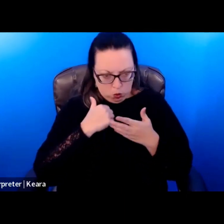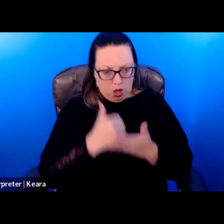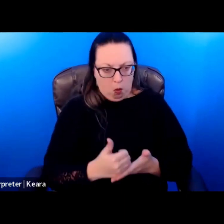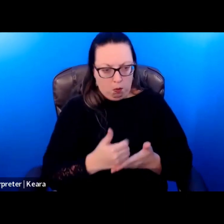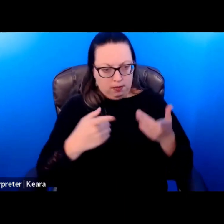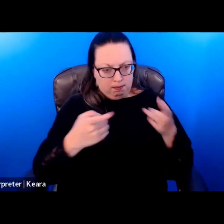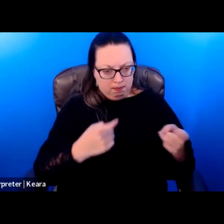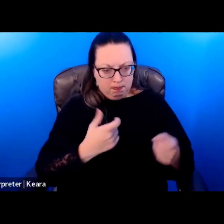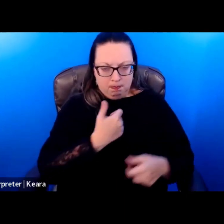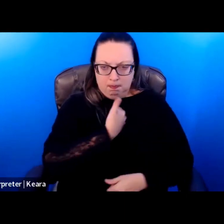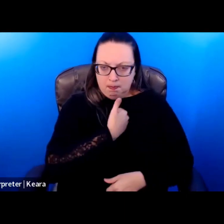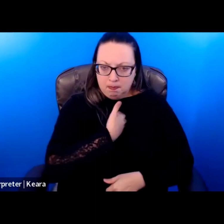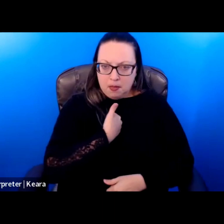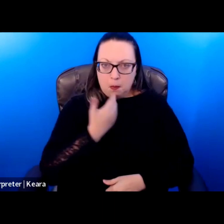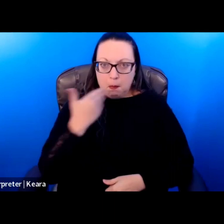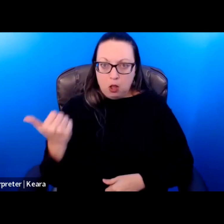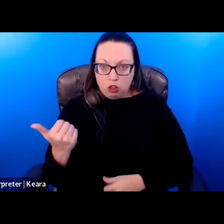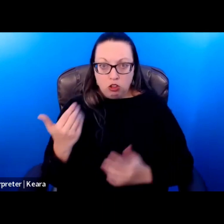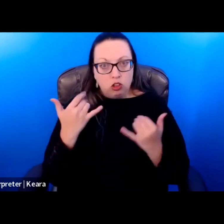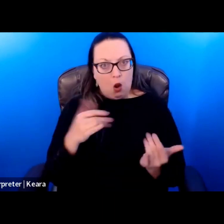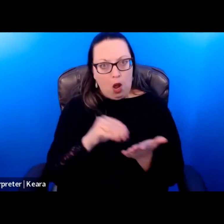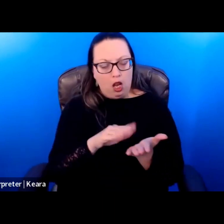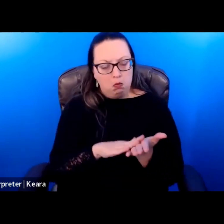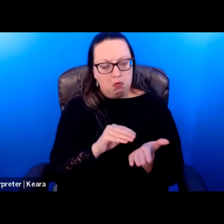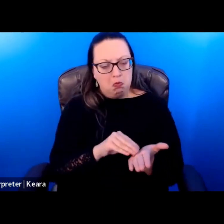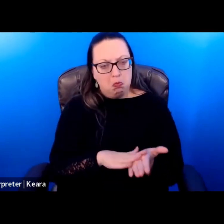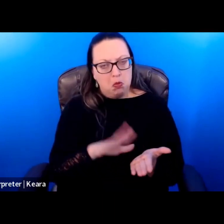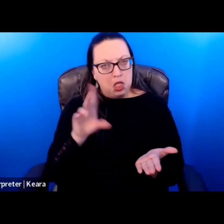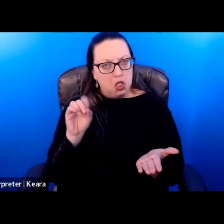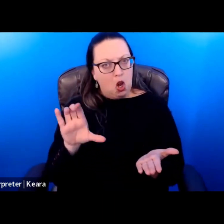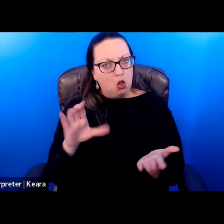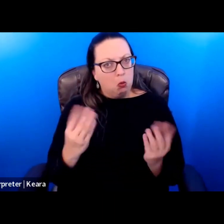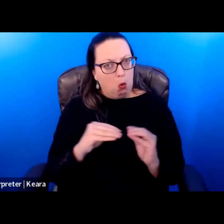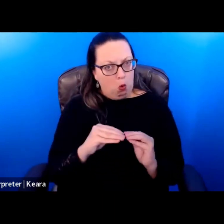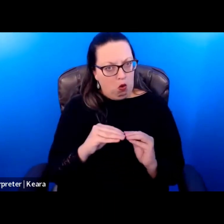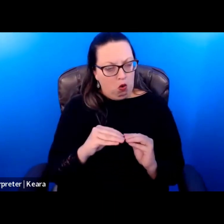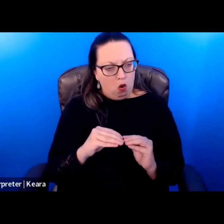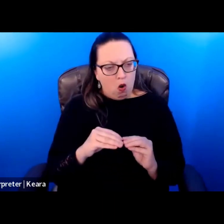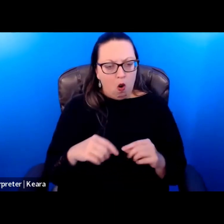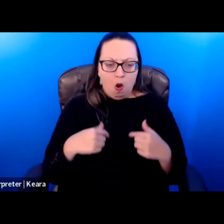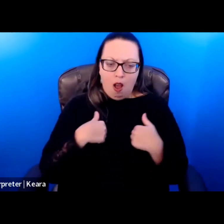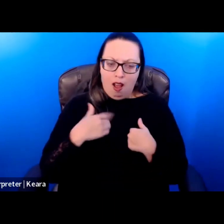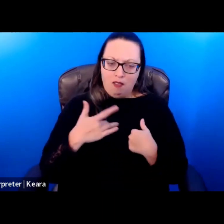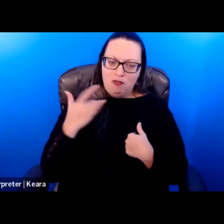find myself now documenting more, you know, because I thought I had a great memory where I can, you know, kind of